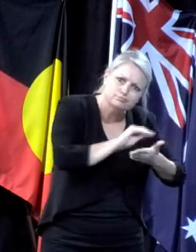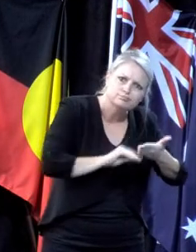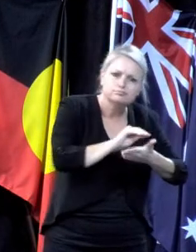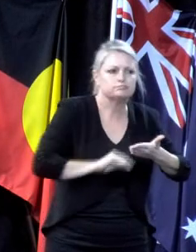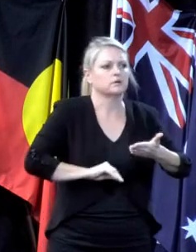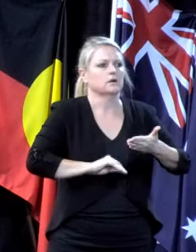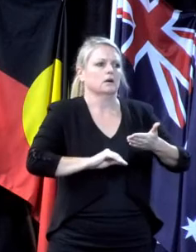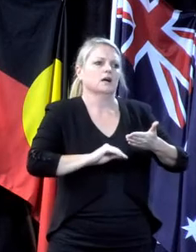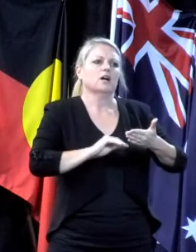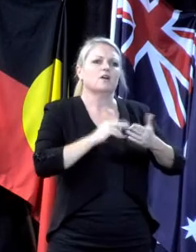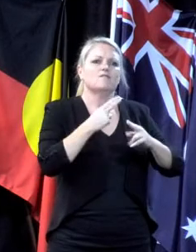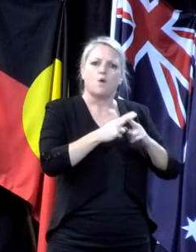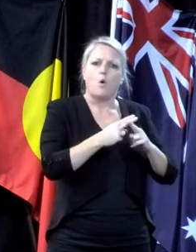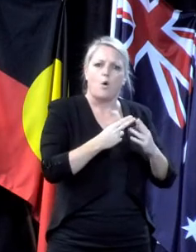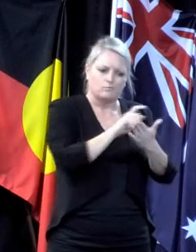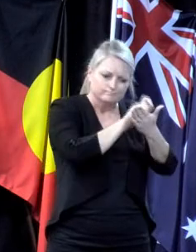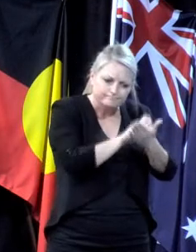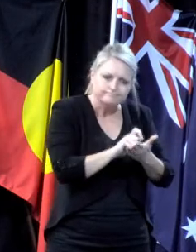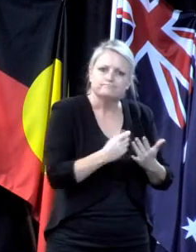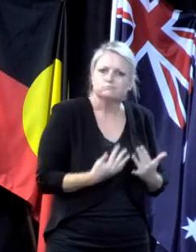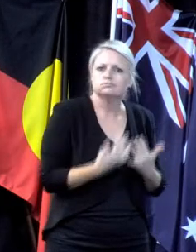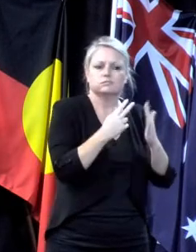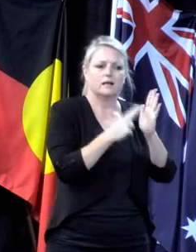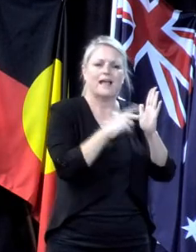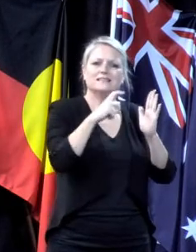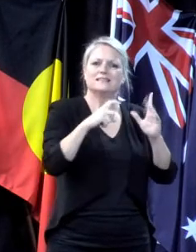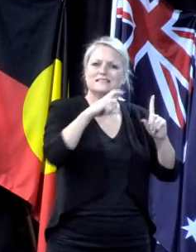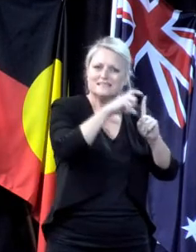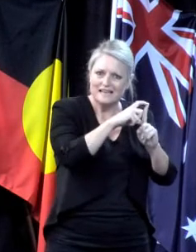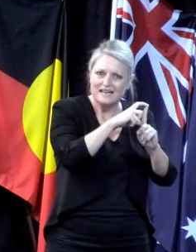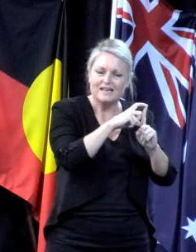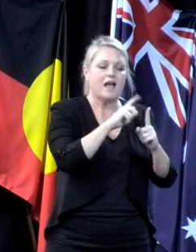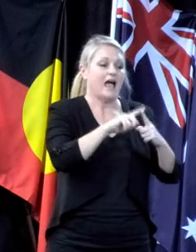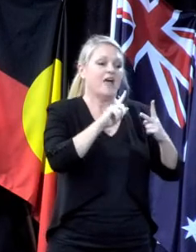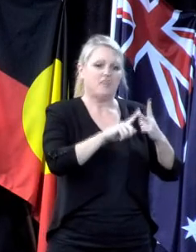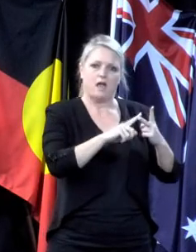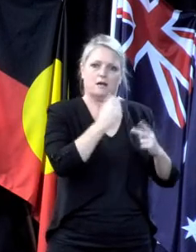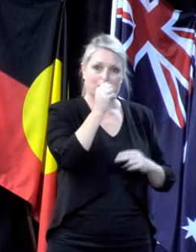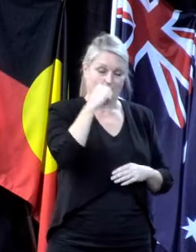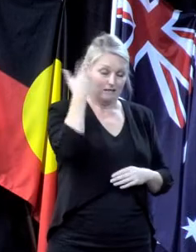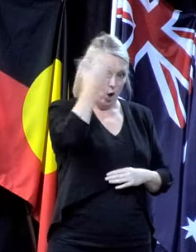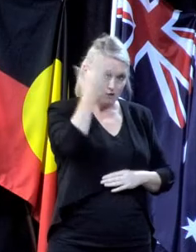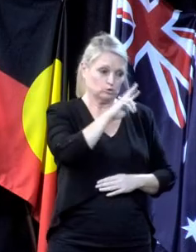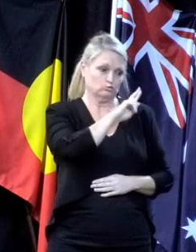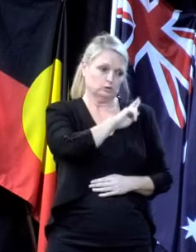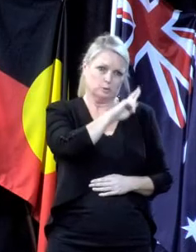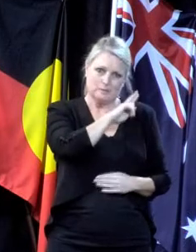and the expectation of high schools to collate records. Can you just explain... MS SWANCUTT: Yes.